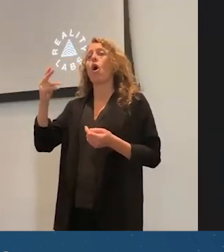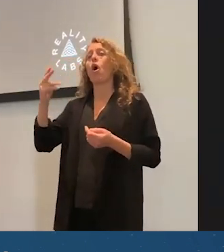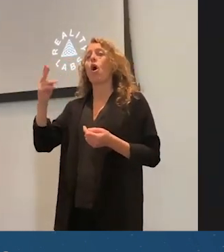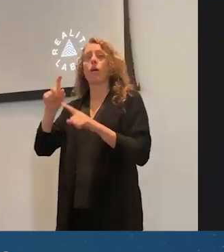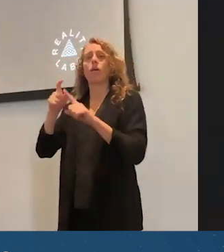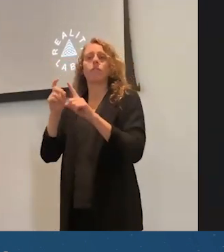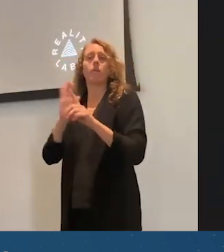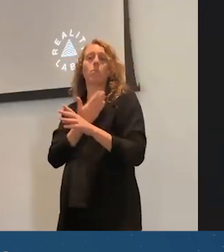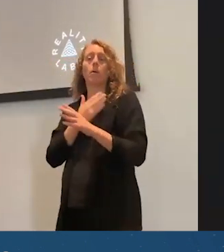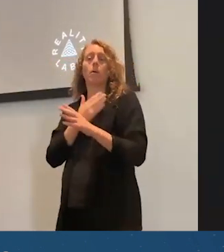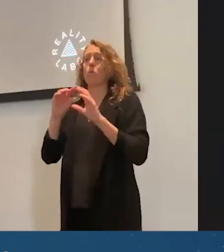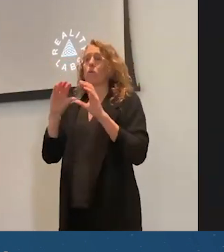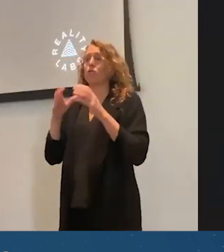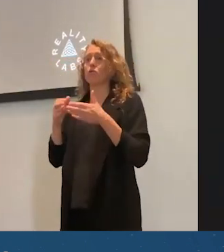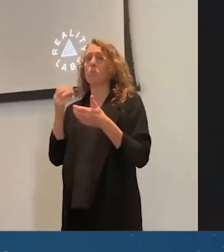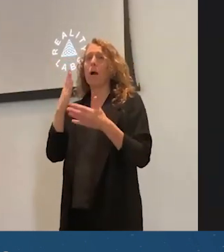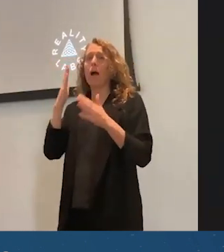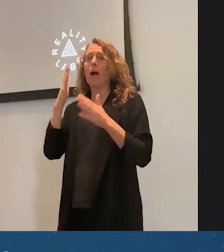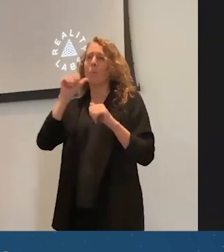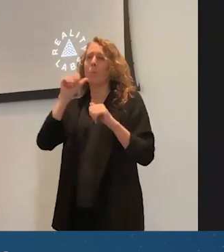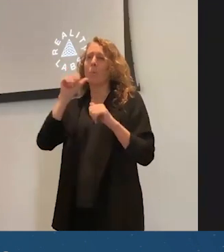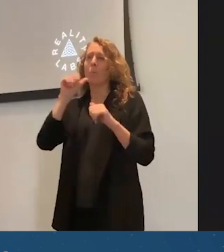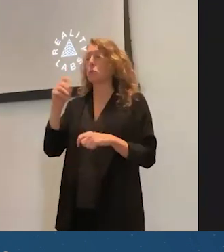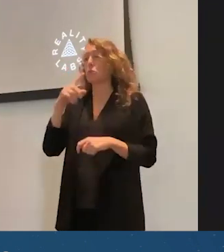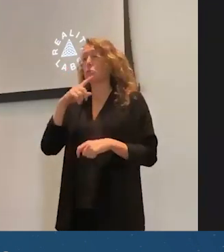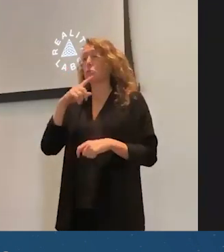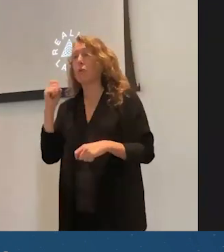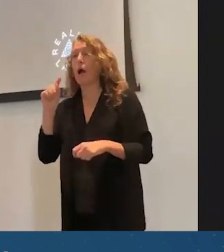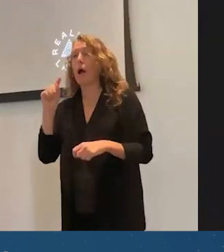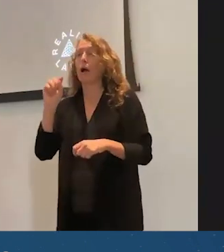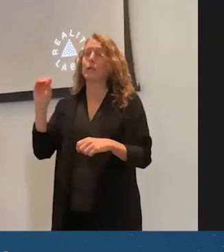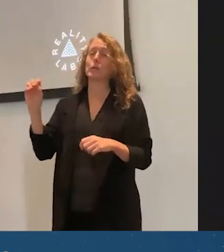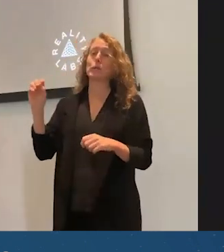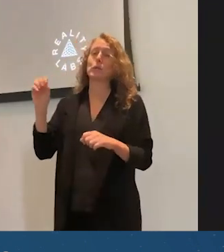And I hope it's not too dry and scientific. Like Dylan talked about earlier, I